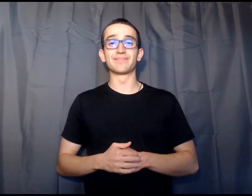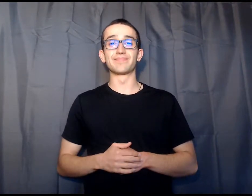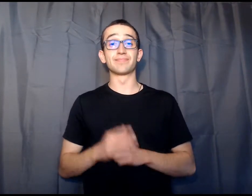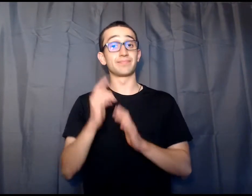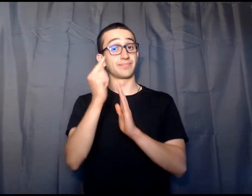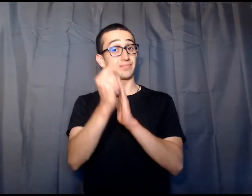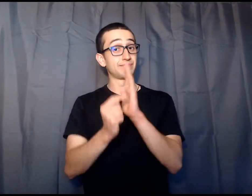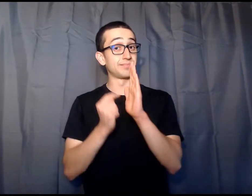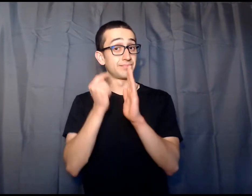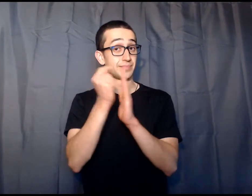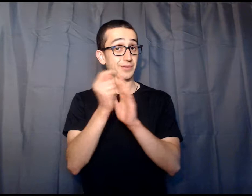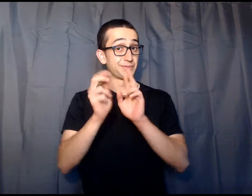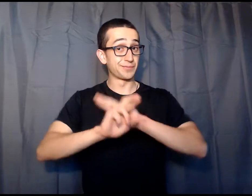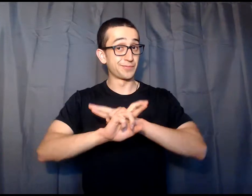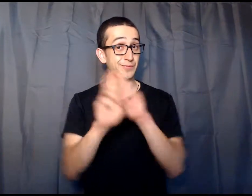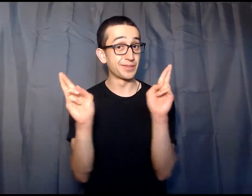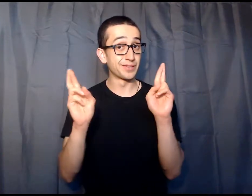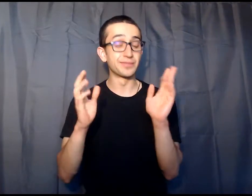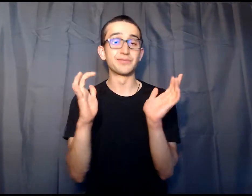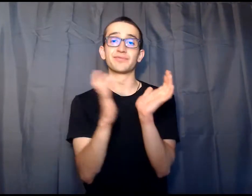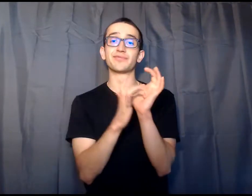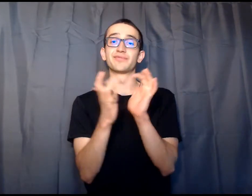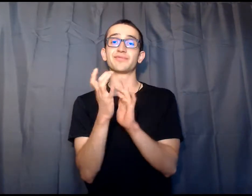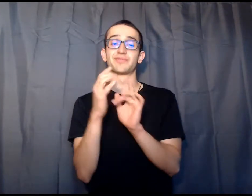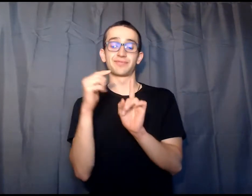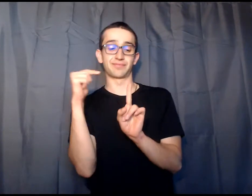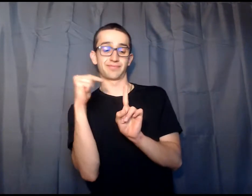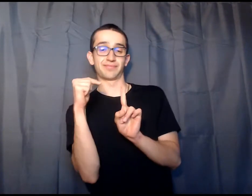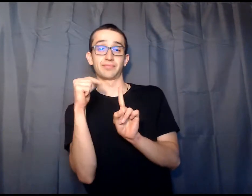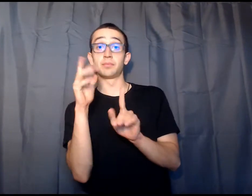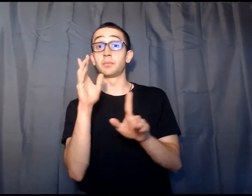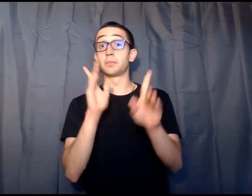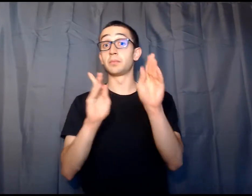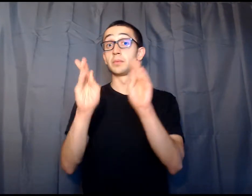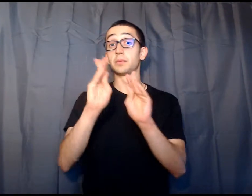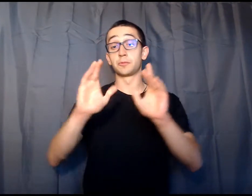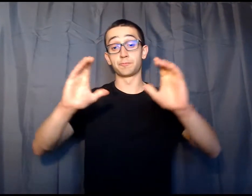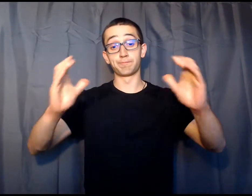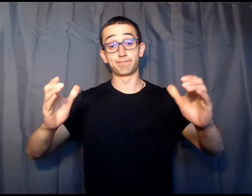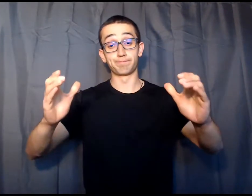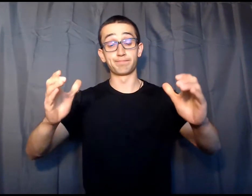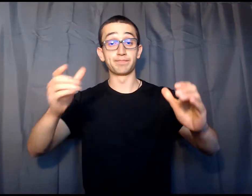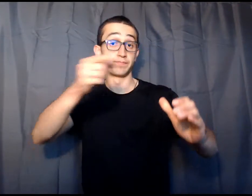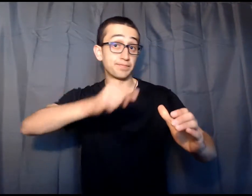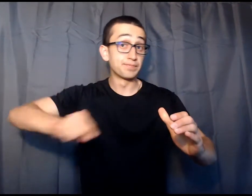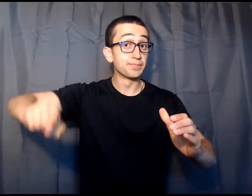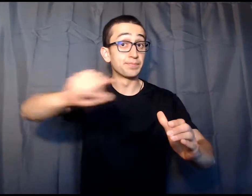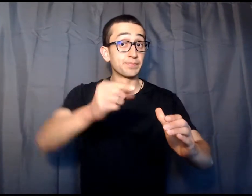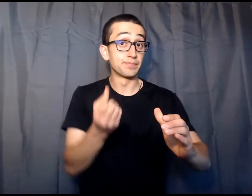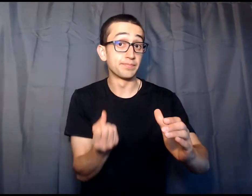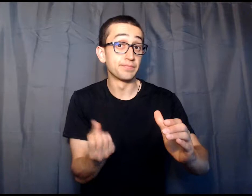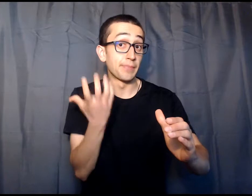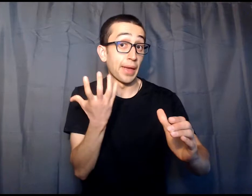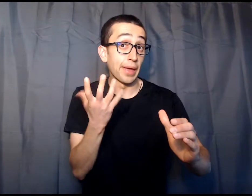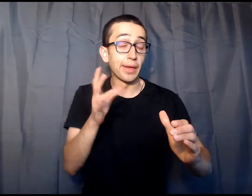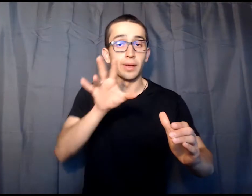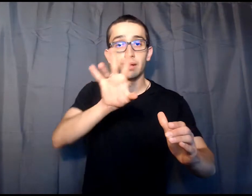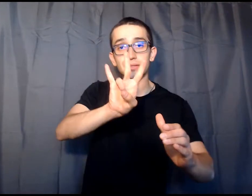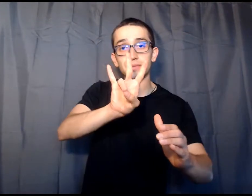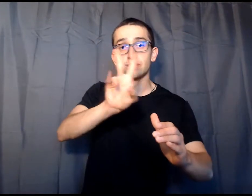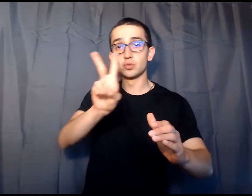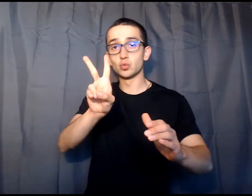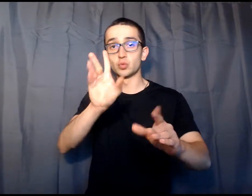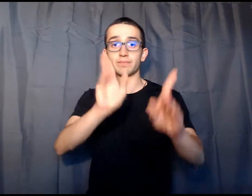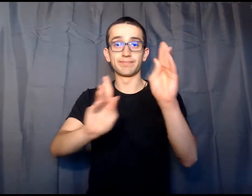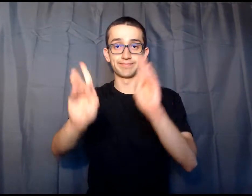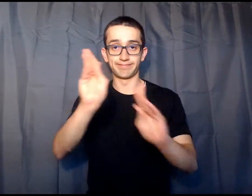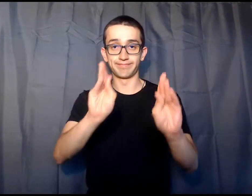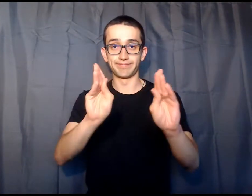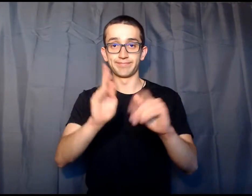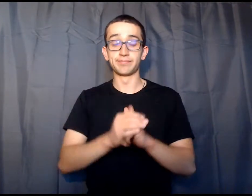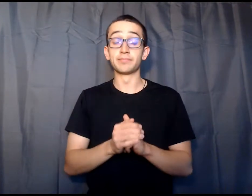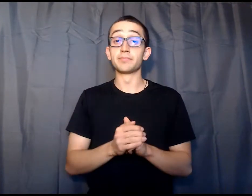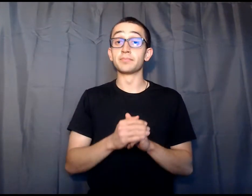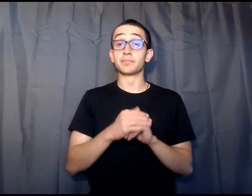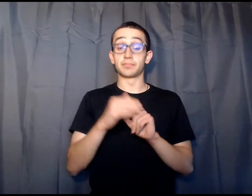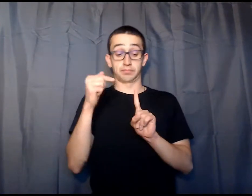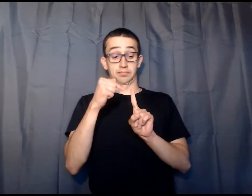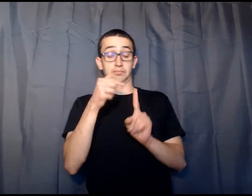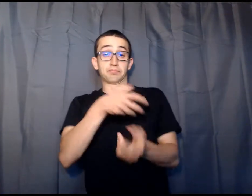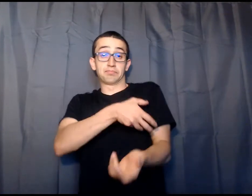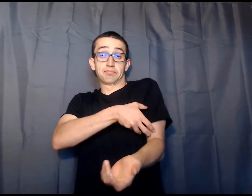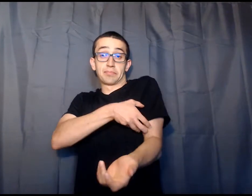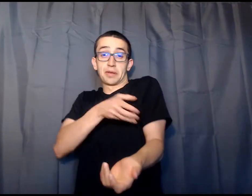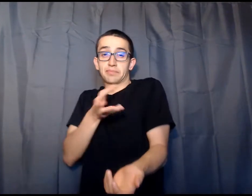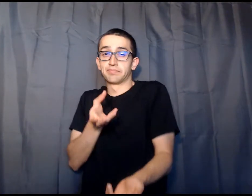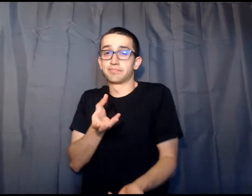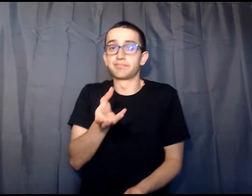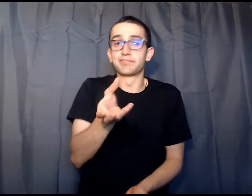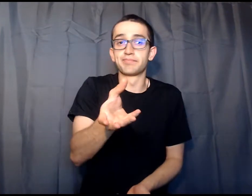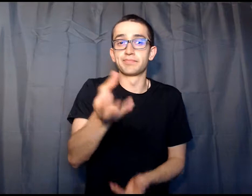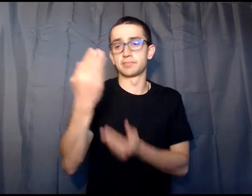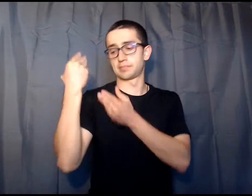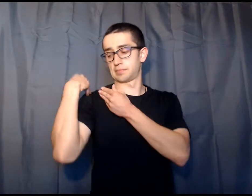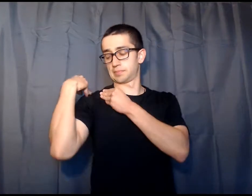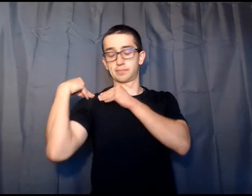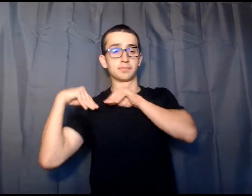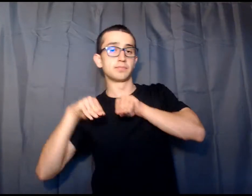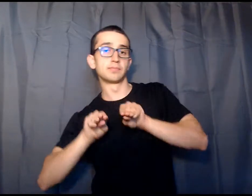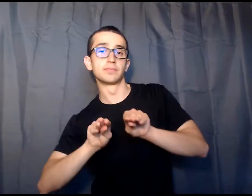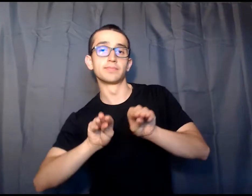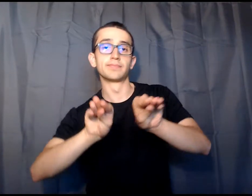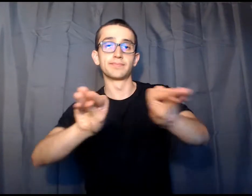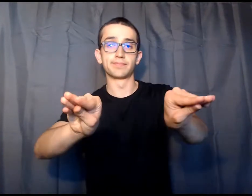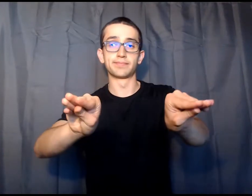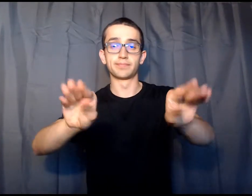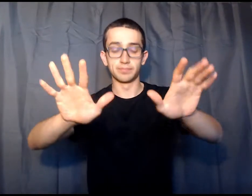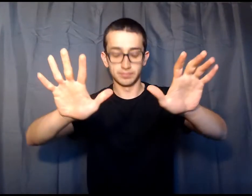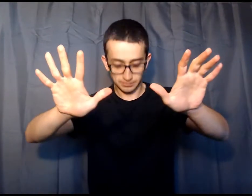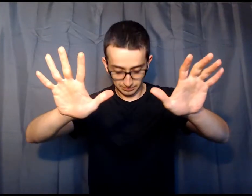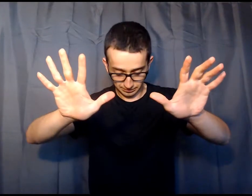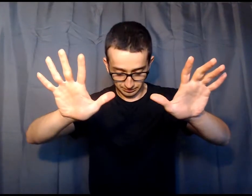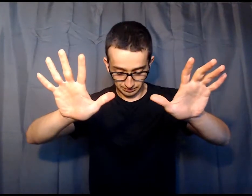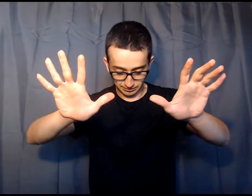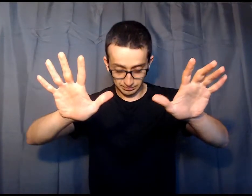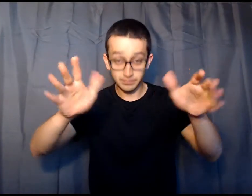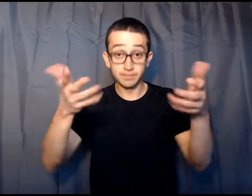At that time the Lord appointed seventy-two others